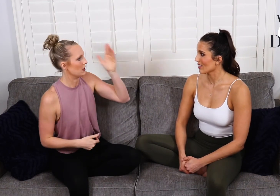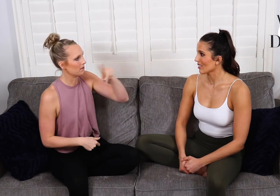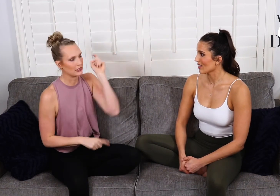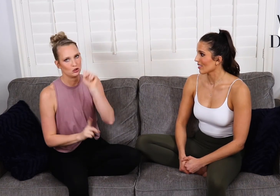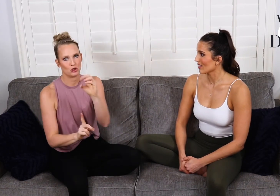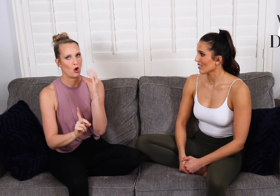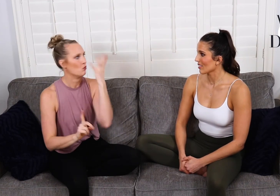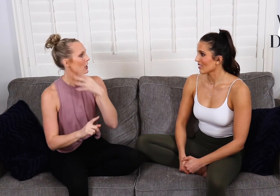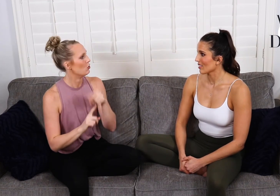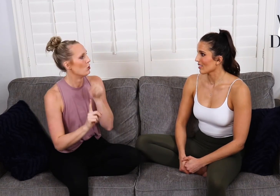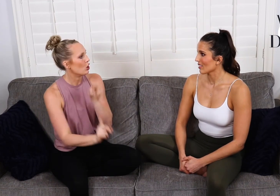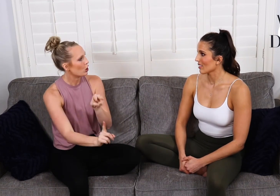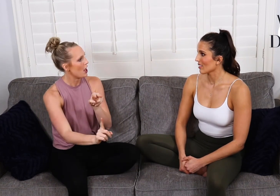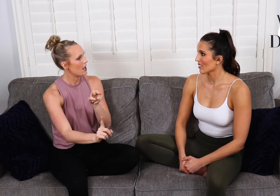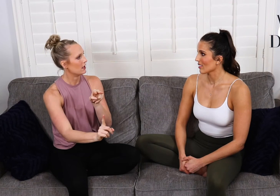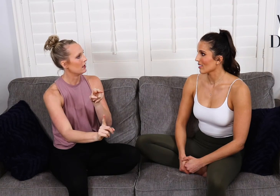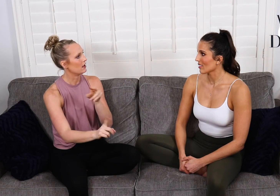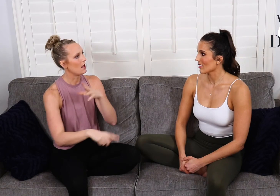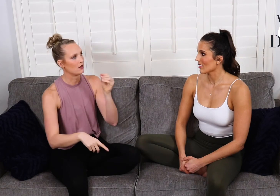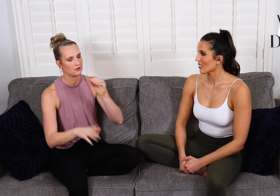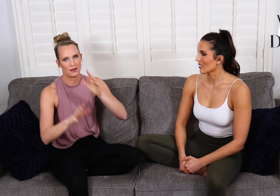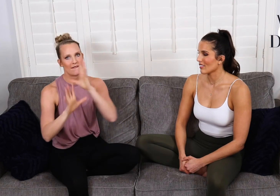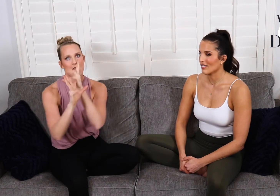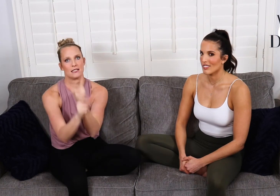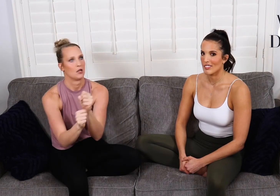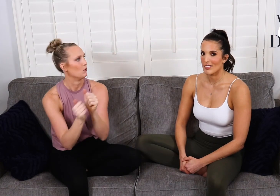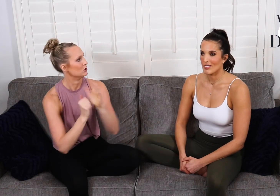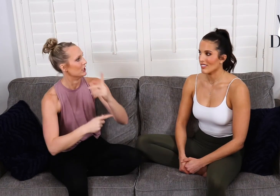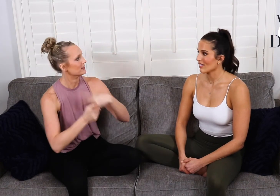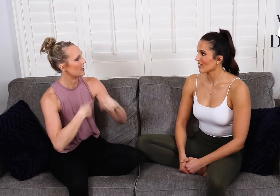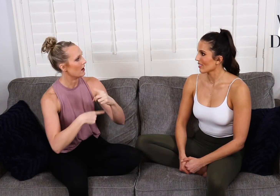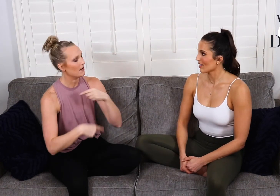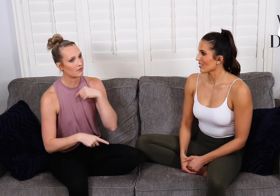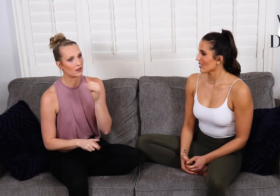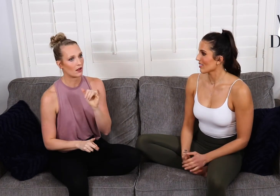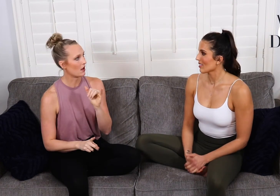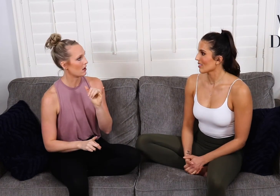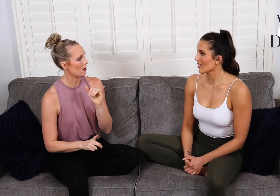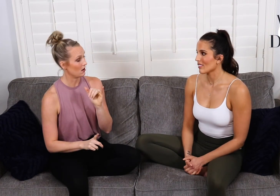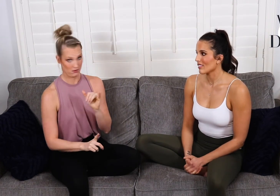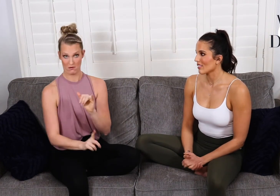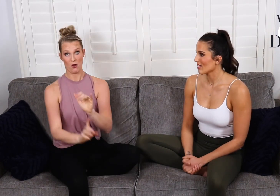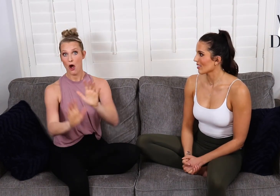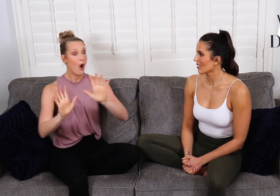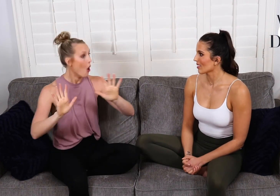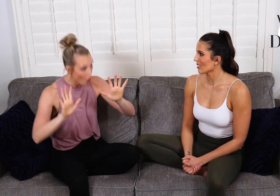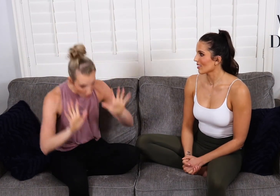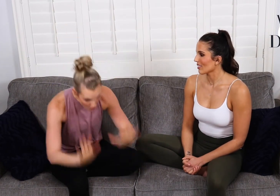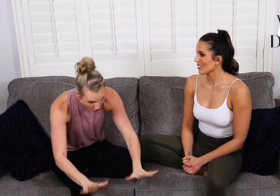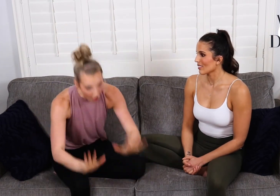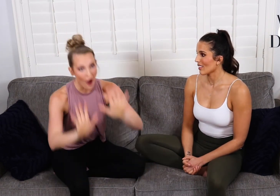because you're just so pretty to look at and you're just and I'm just so fascinated with your signing.” and I'm like, okay pump the brakes